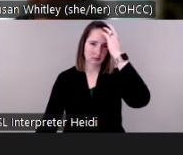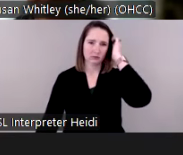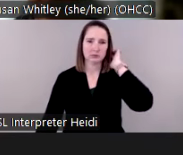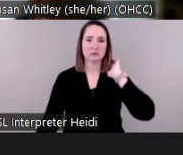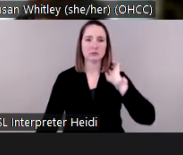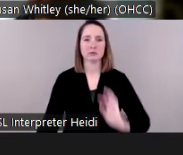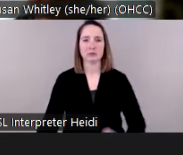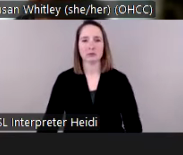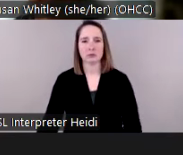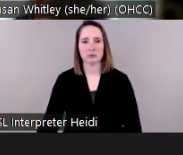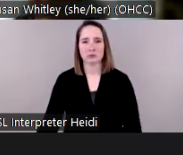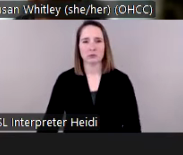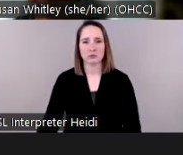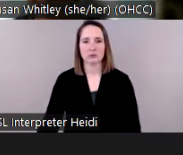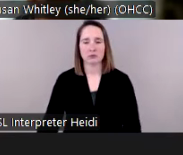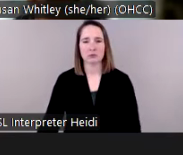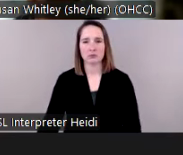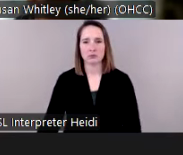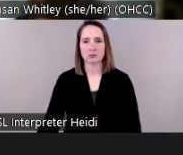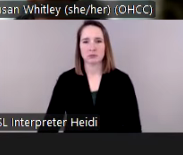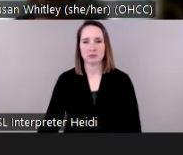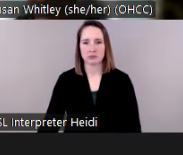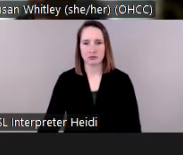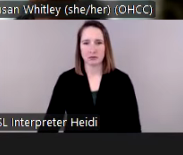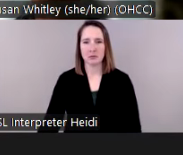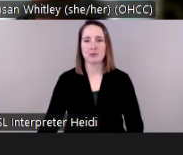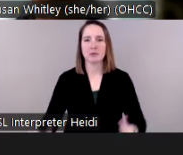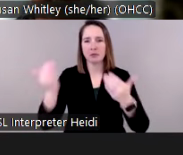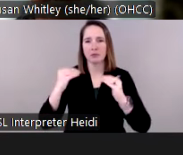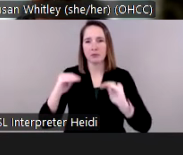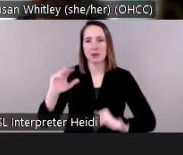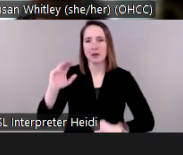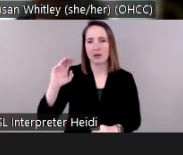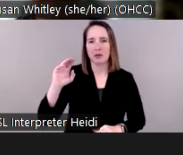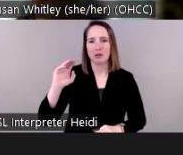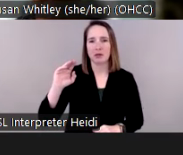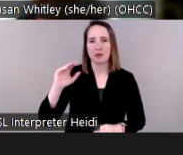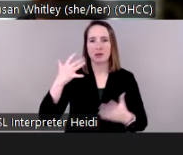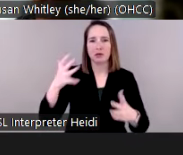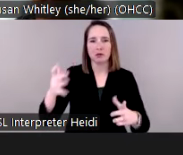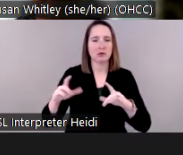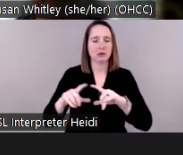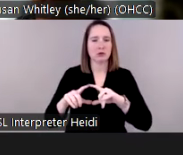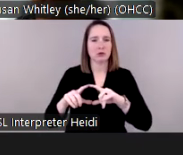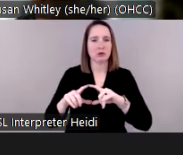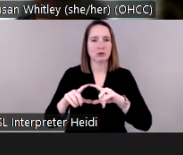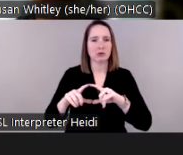Awesome. And then Mandarin, Chinese,